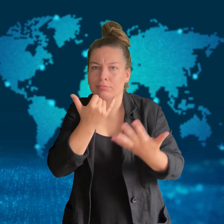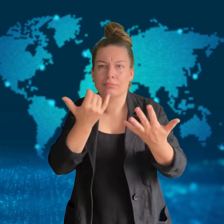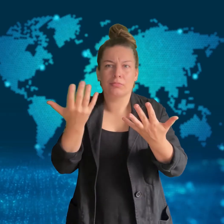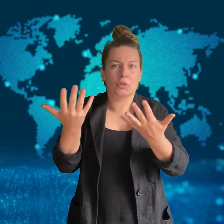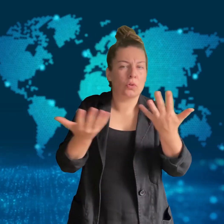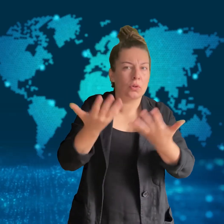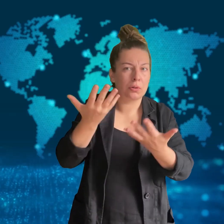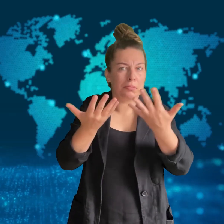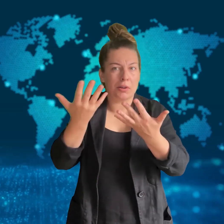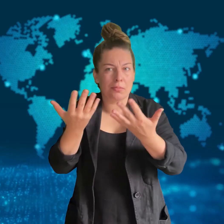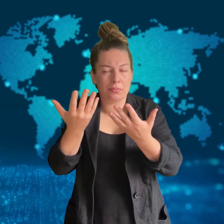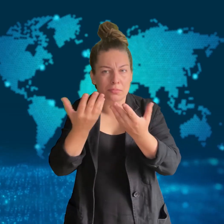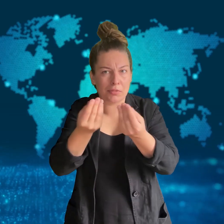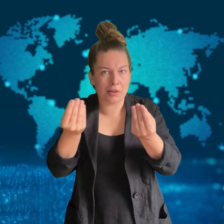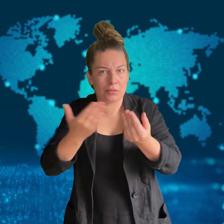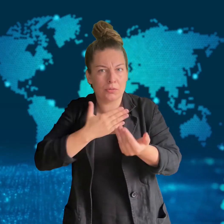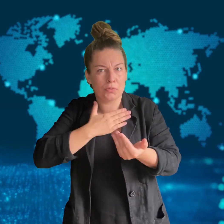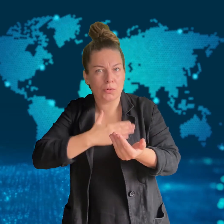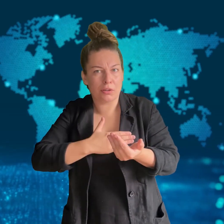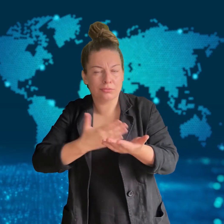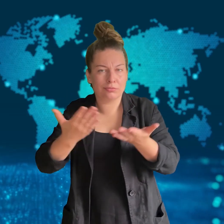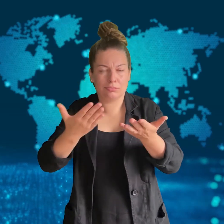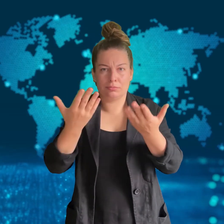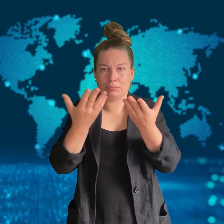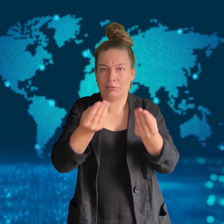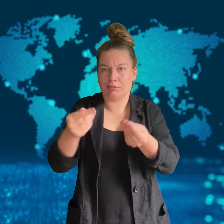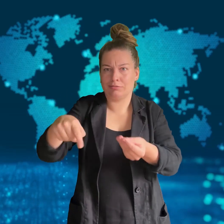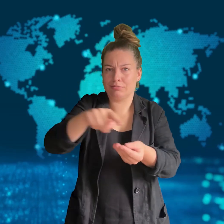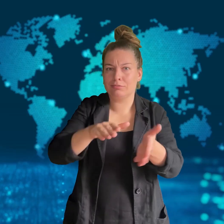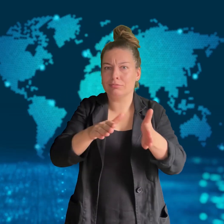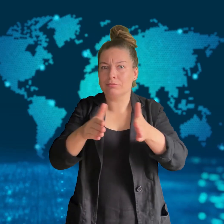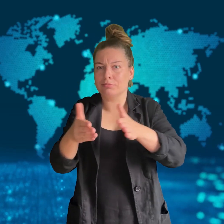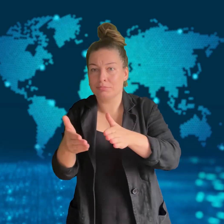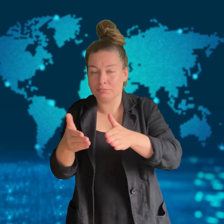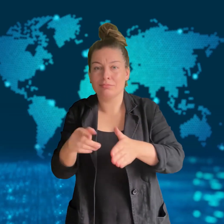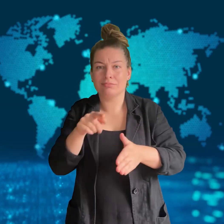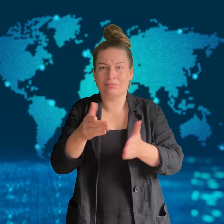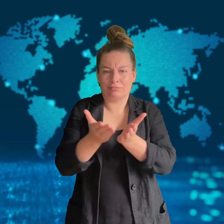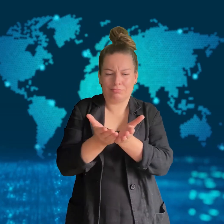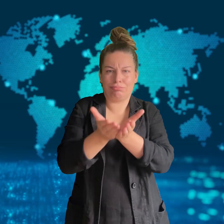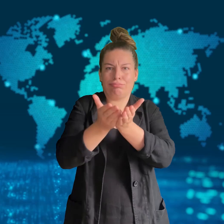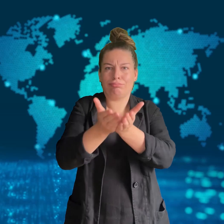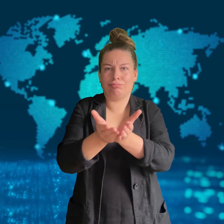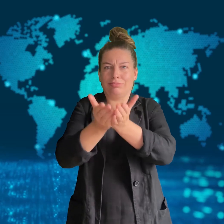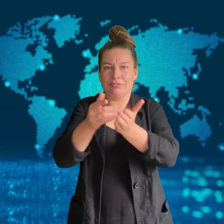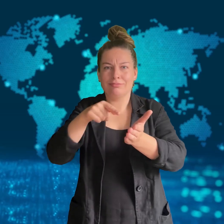Italy said the prosecutor was considering crimes of